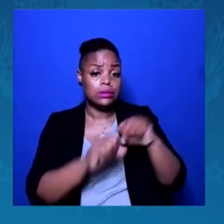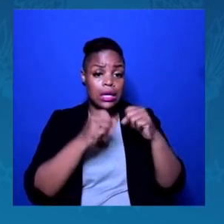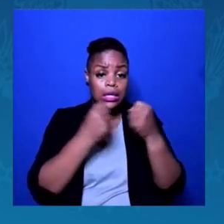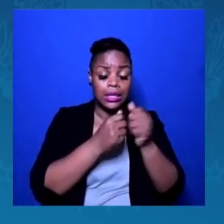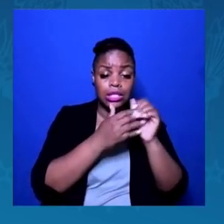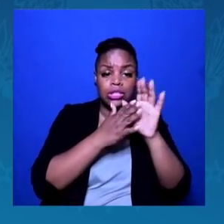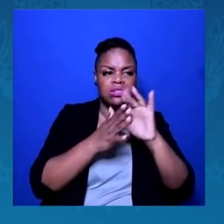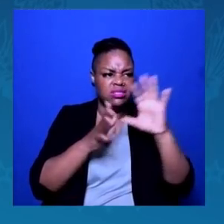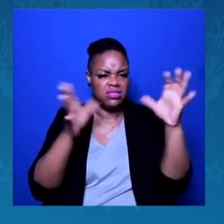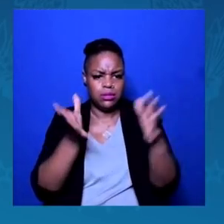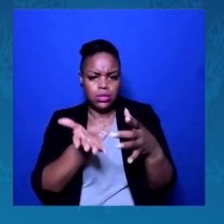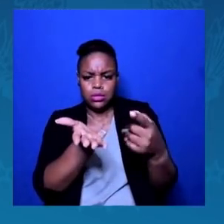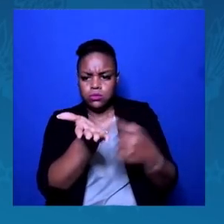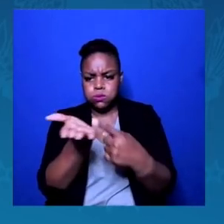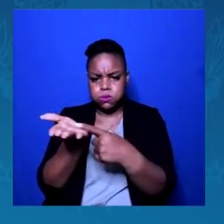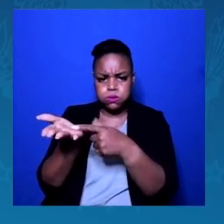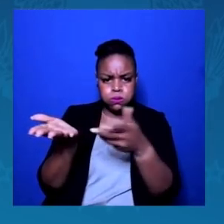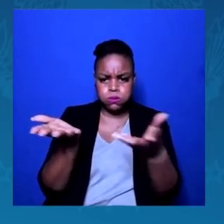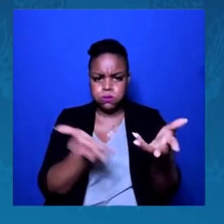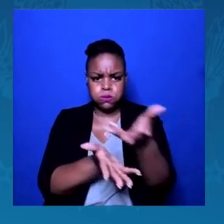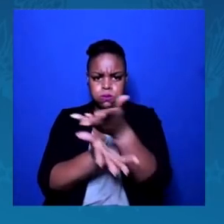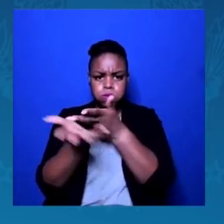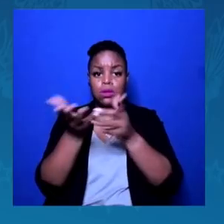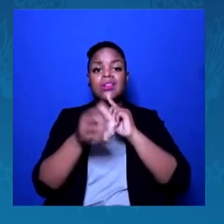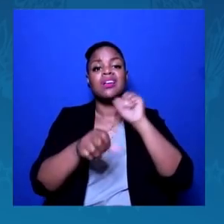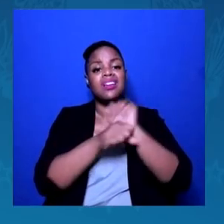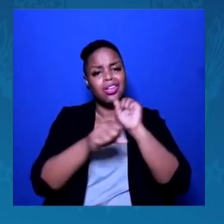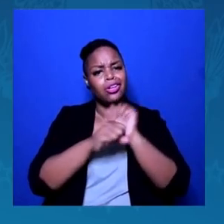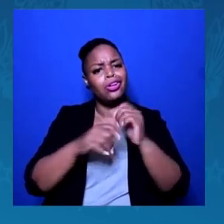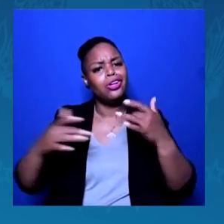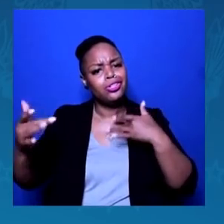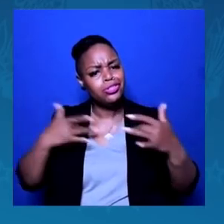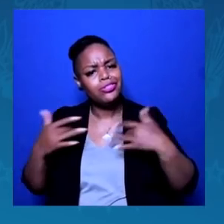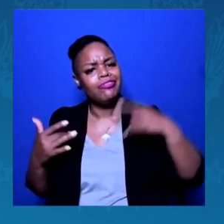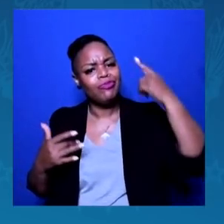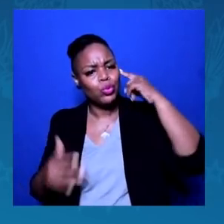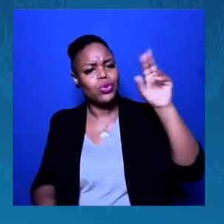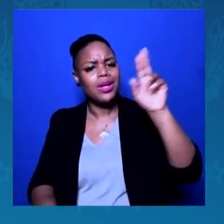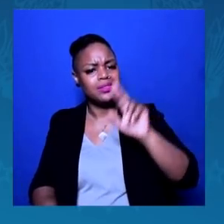And as I said in my opening comments, we're not going to shy away from difficult conversations.